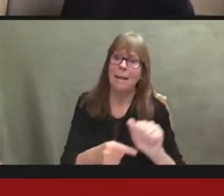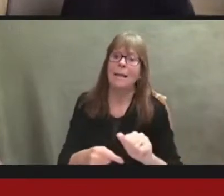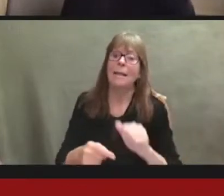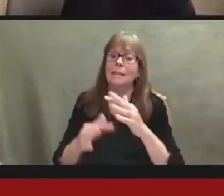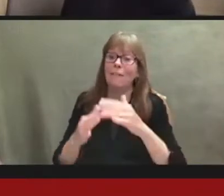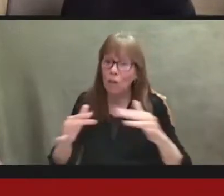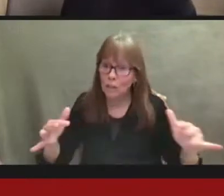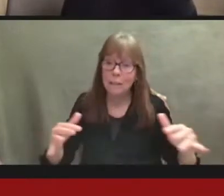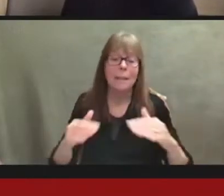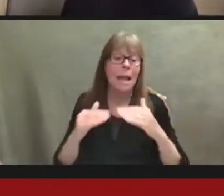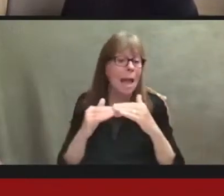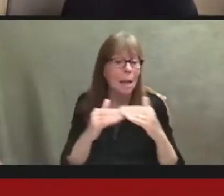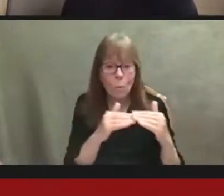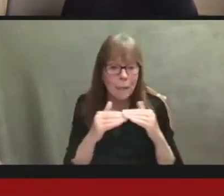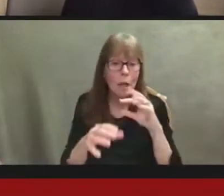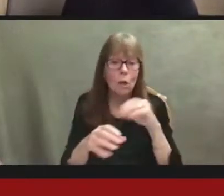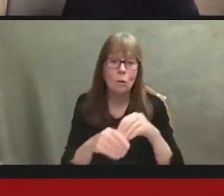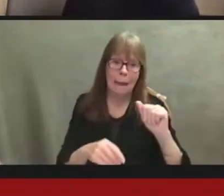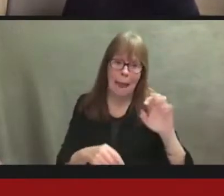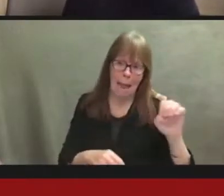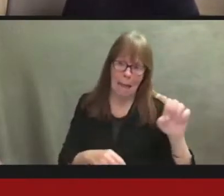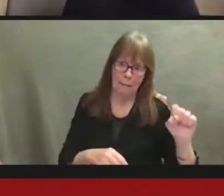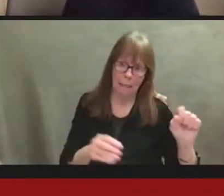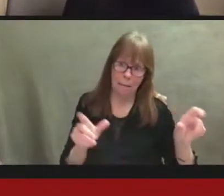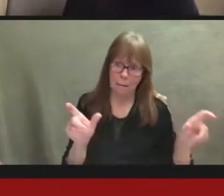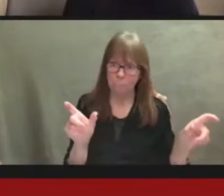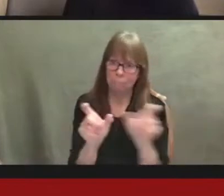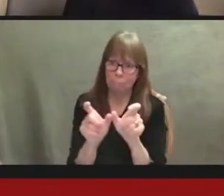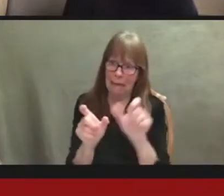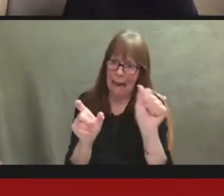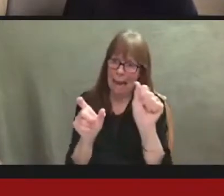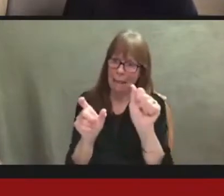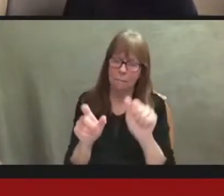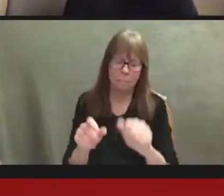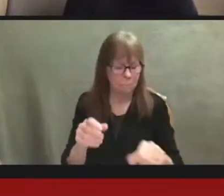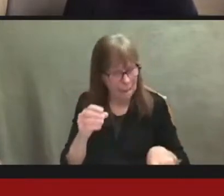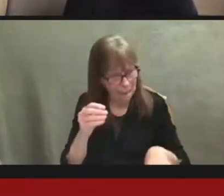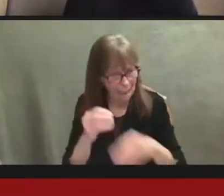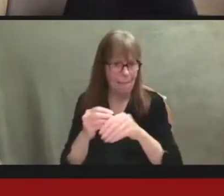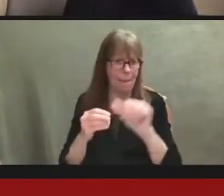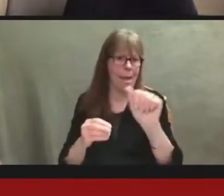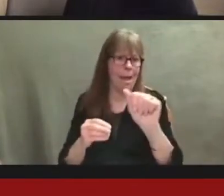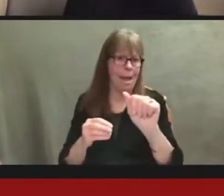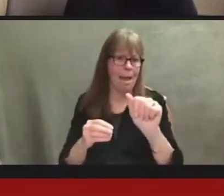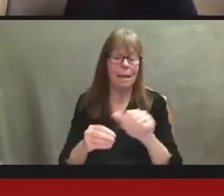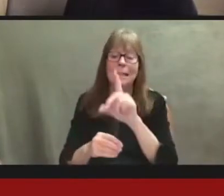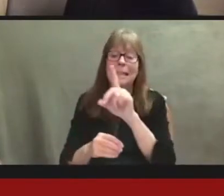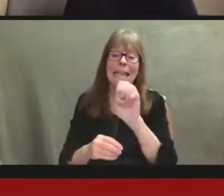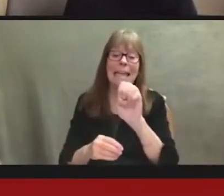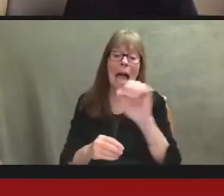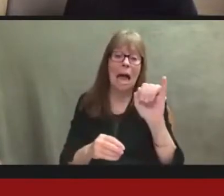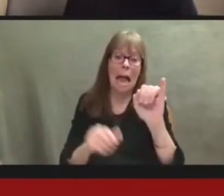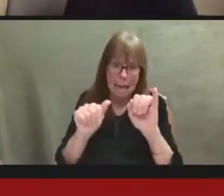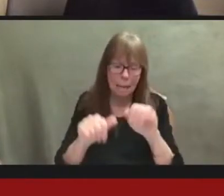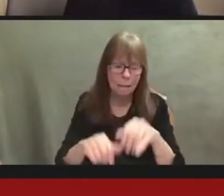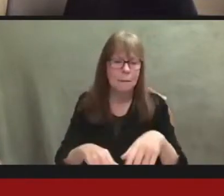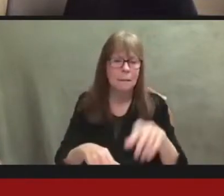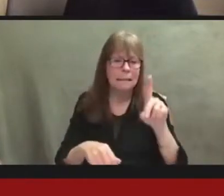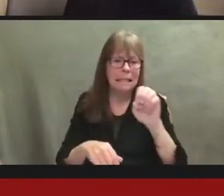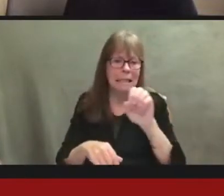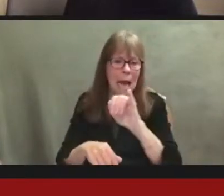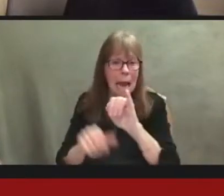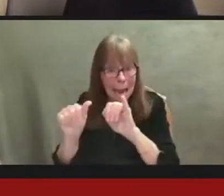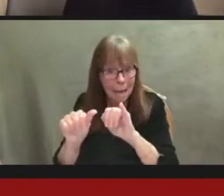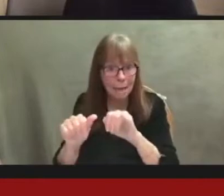And if we can consistently add that A on to the end of DEI, I think that might help, you